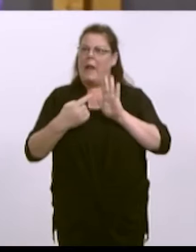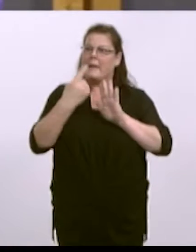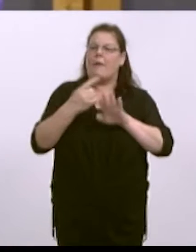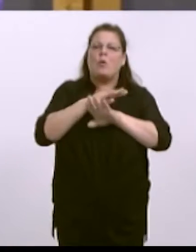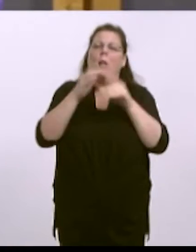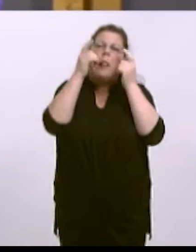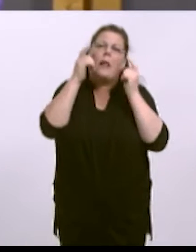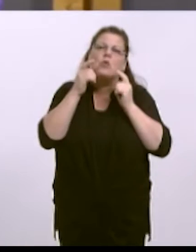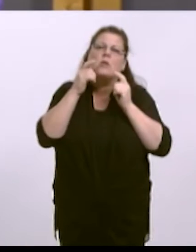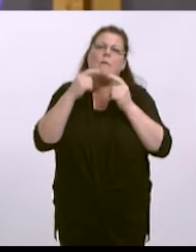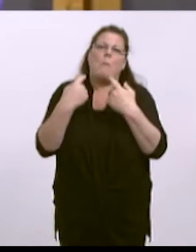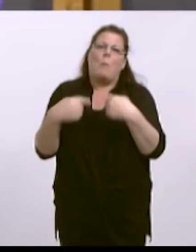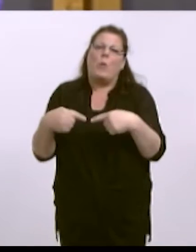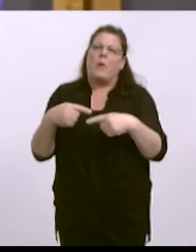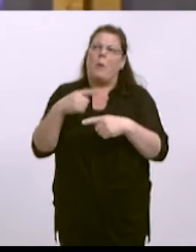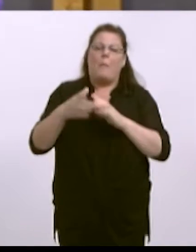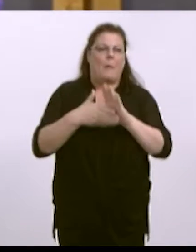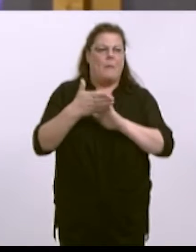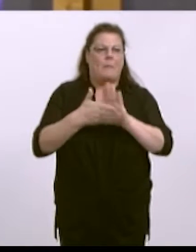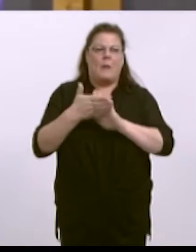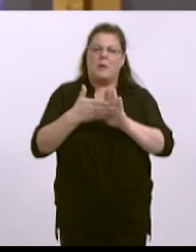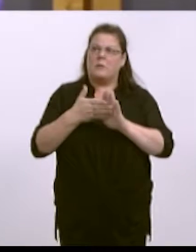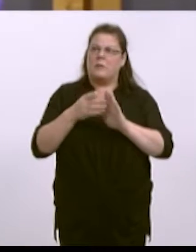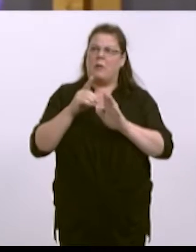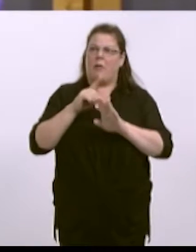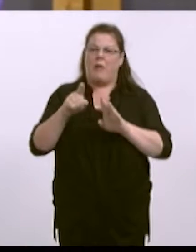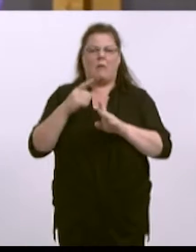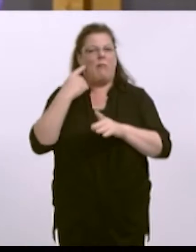of opinion of this Assembly on a matter that goes to the very heart of the suffering of